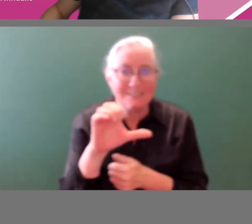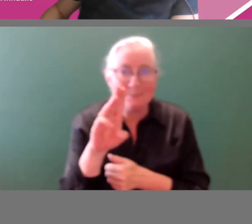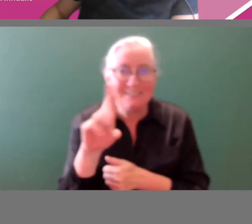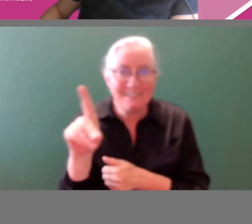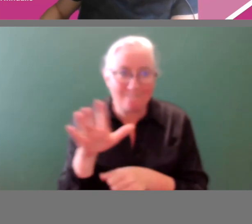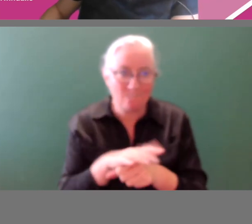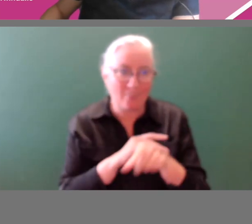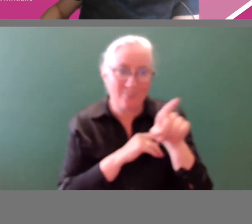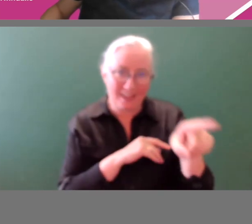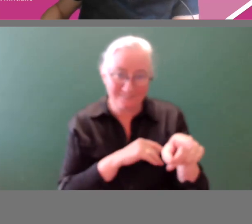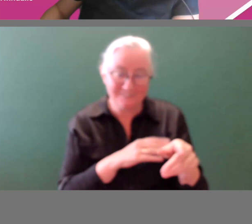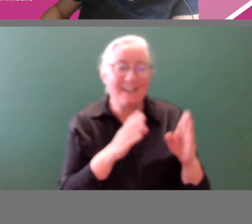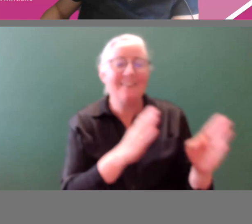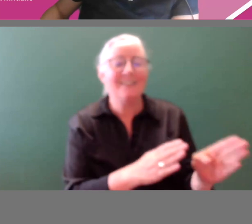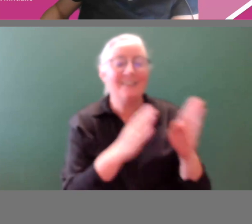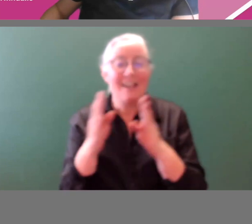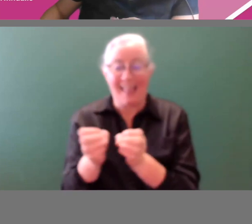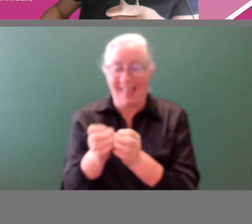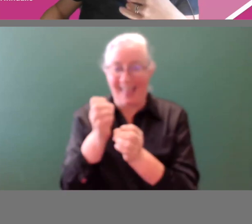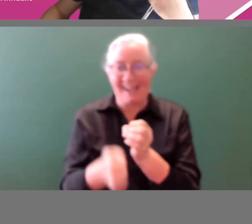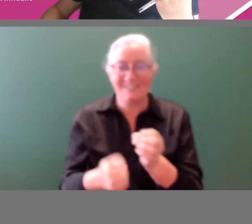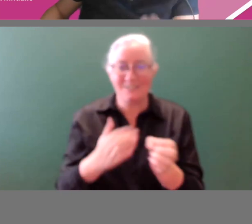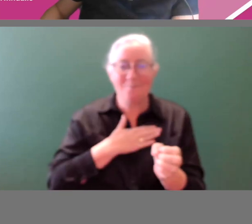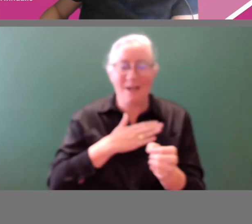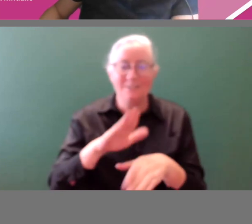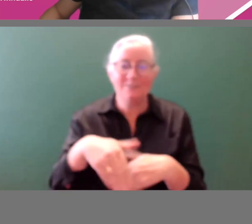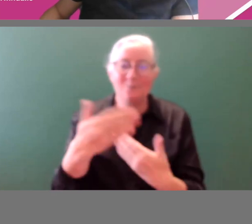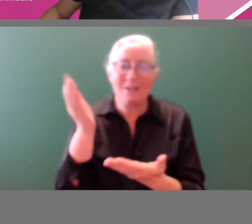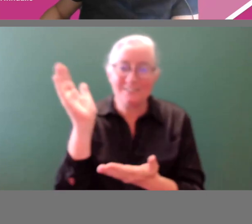and this then just brings me to the end of the presentation. I want to point you to the resources